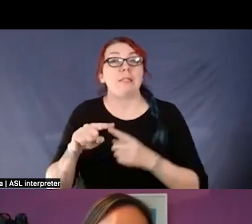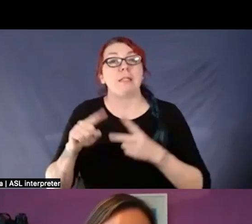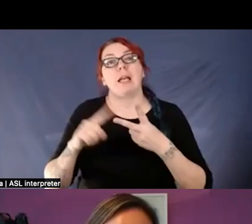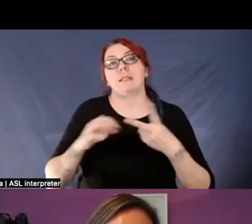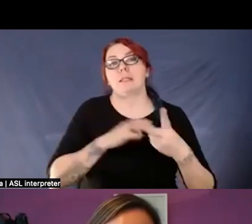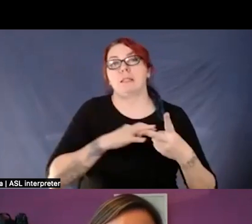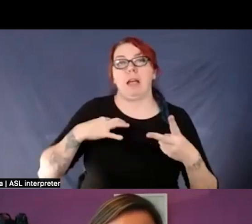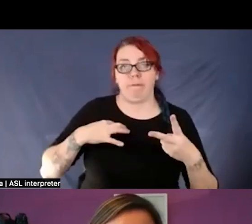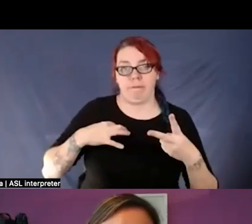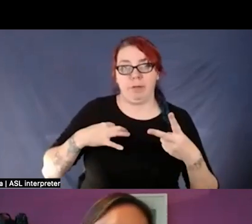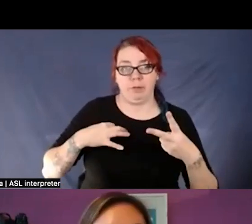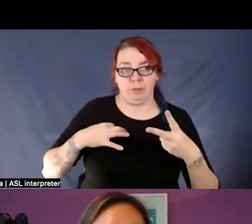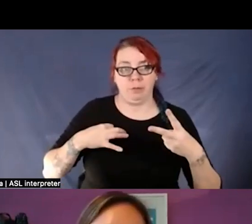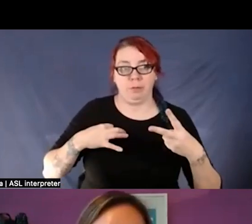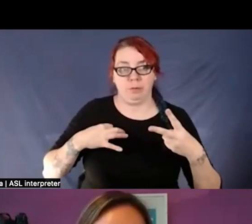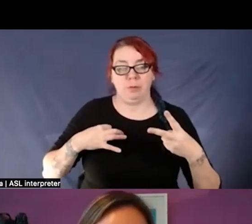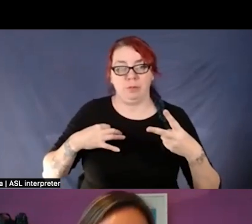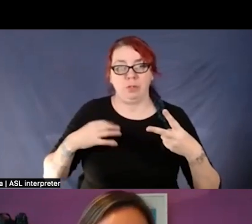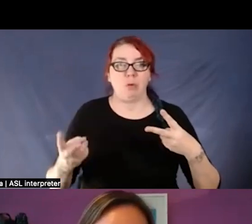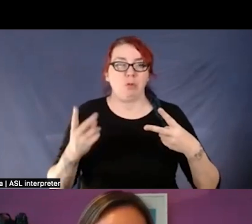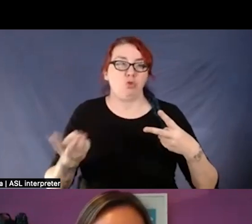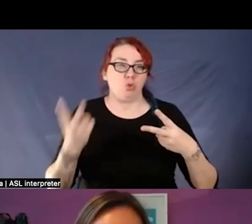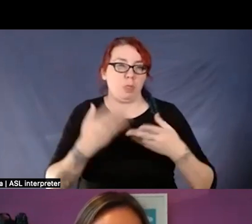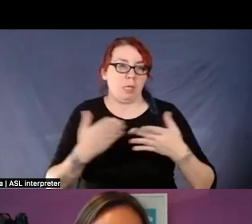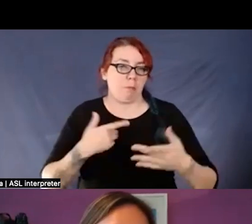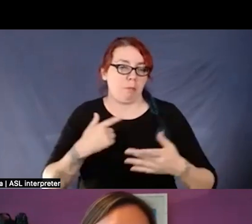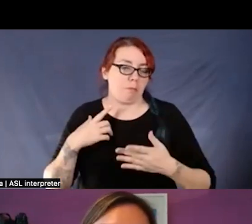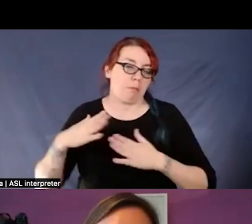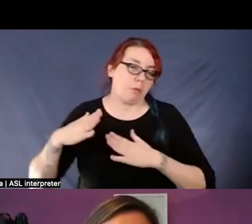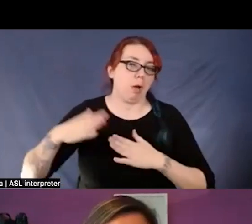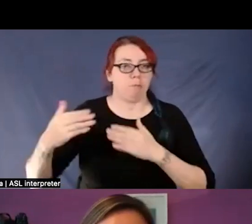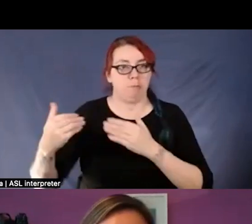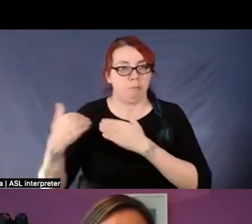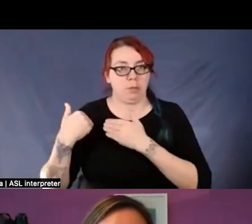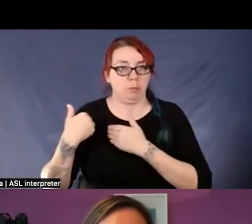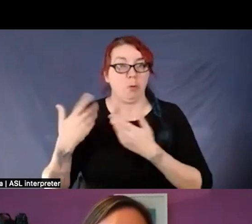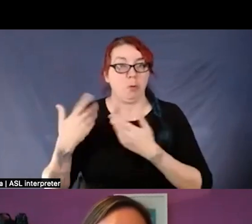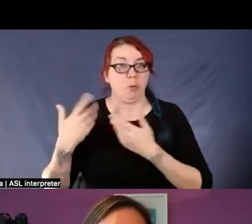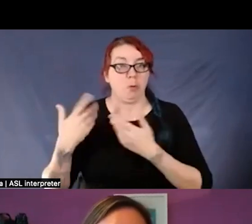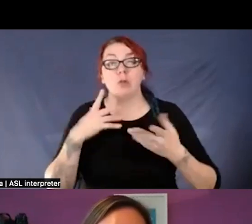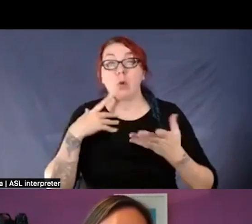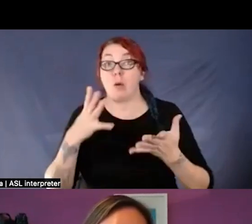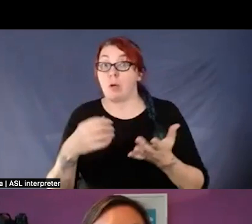publishers. So the three tips I want to share with you today are how I use checklists, some